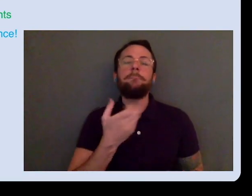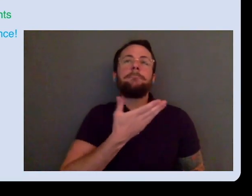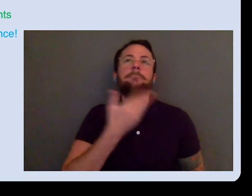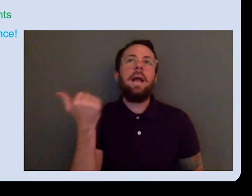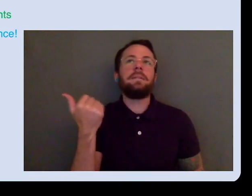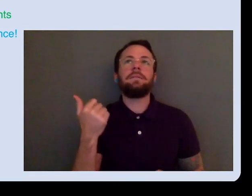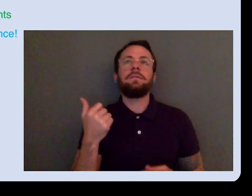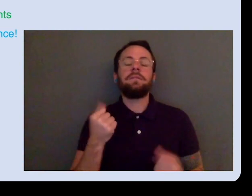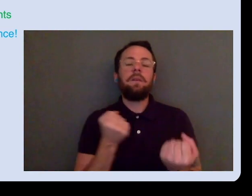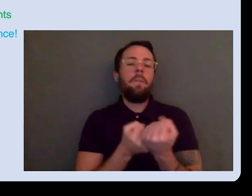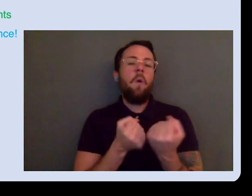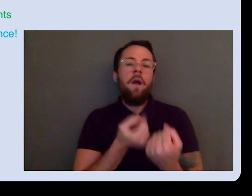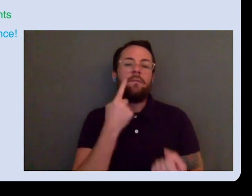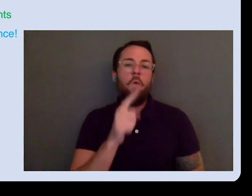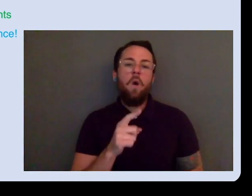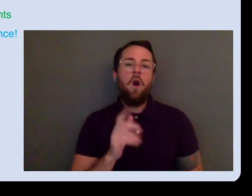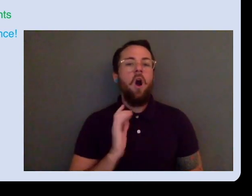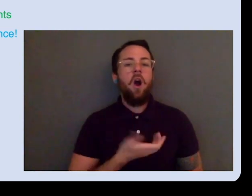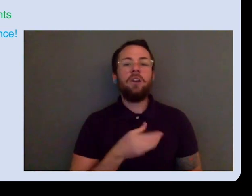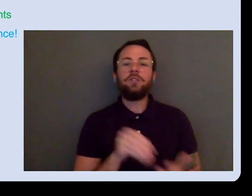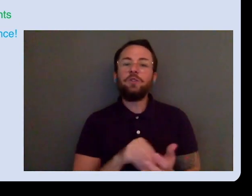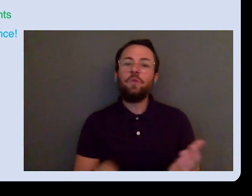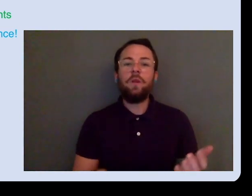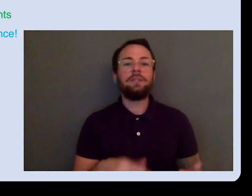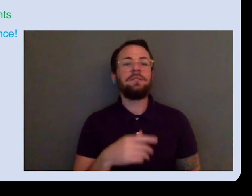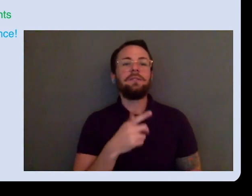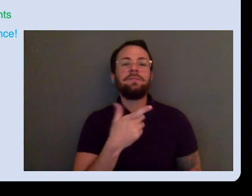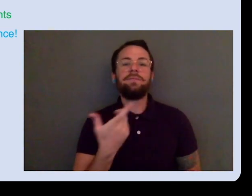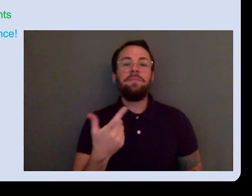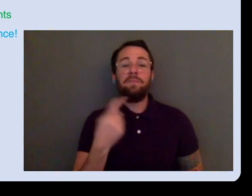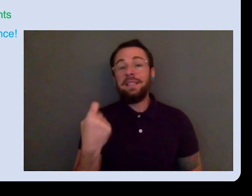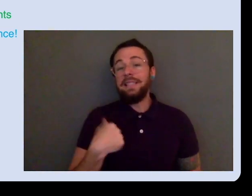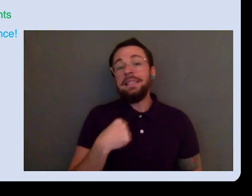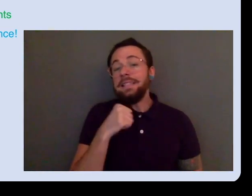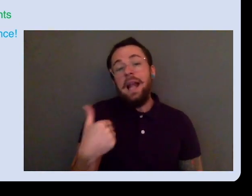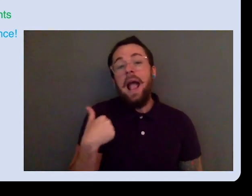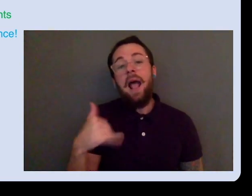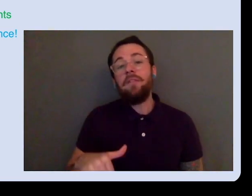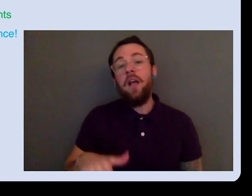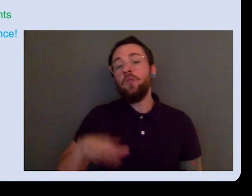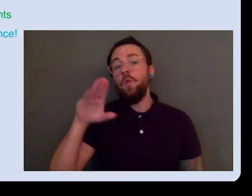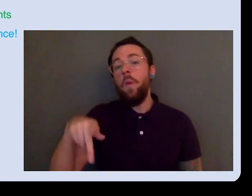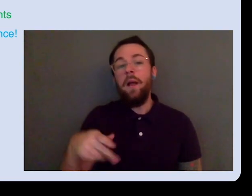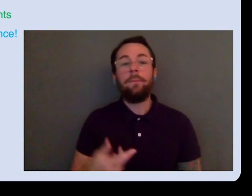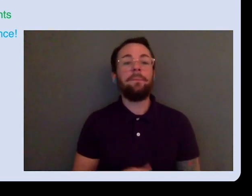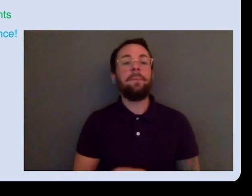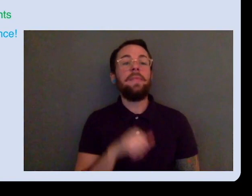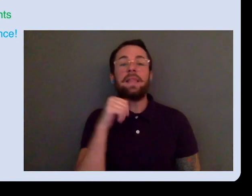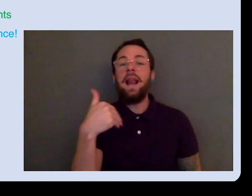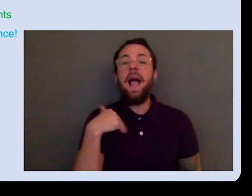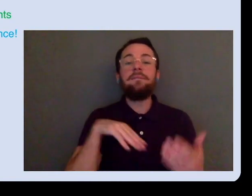those negative engagements decrease as positive reinforcement is increasing and that's doing